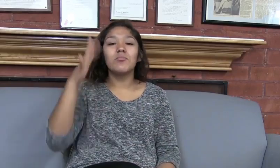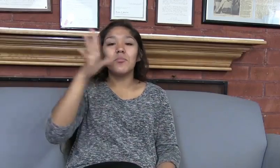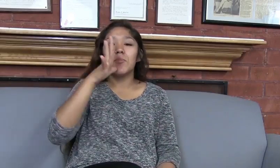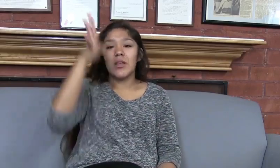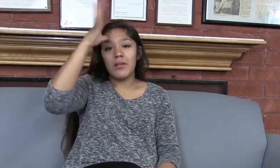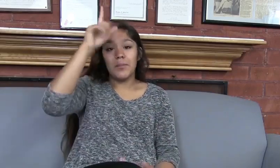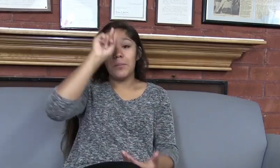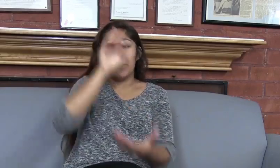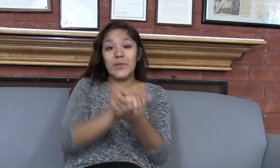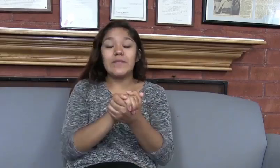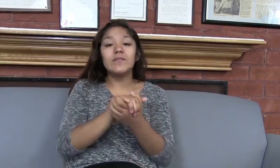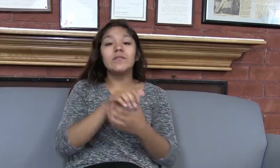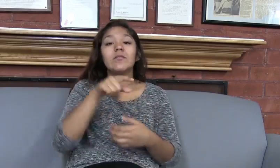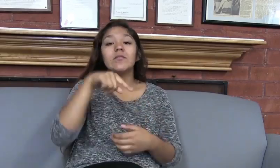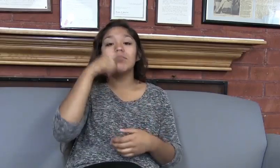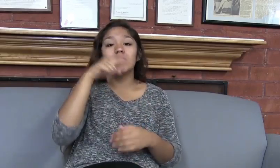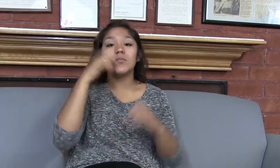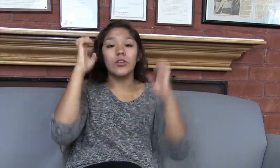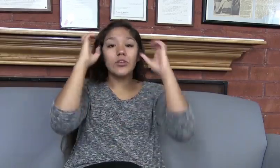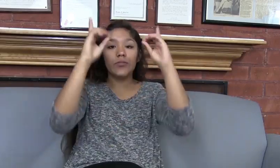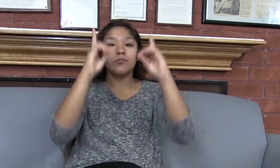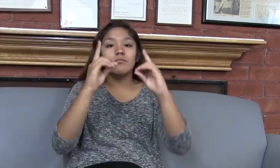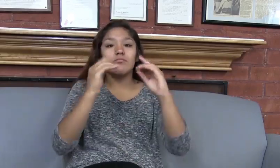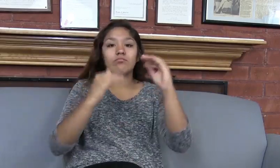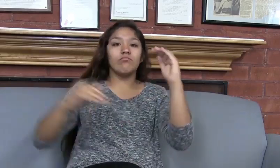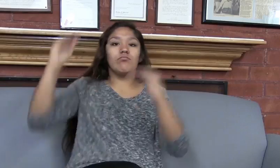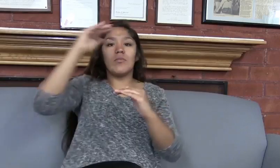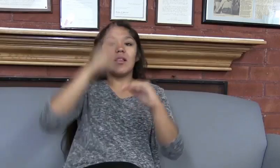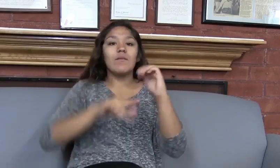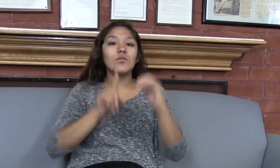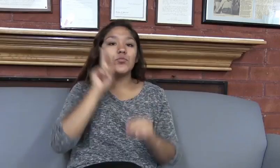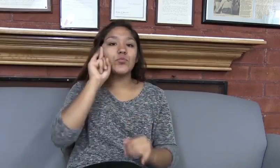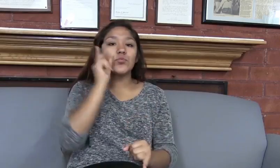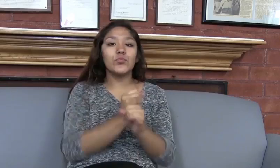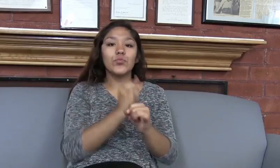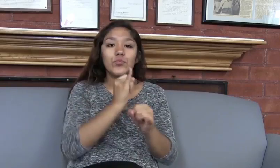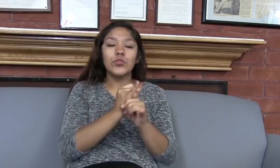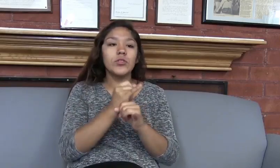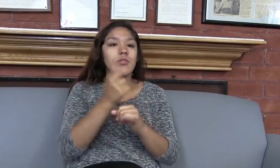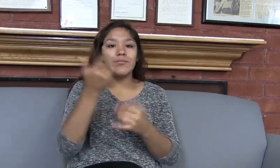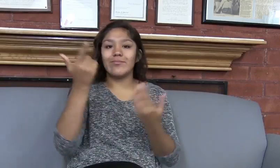My parents were of the belief that I would get a better education from hearing teachers.